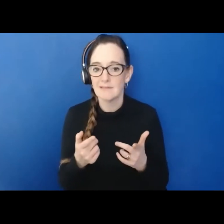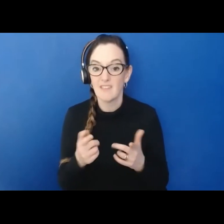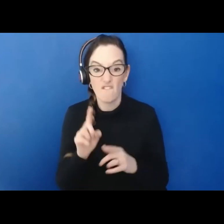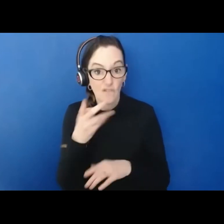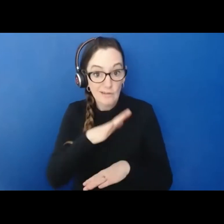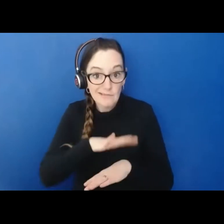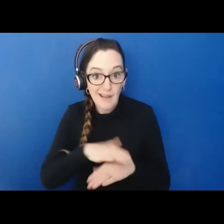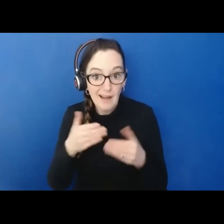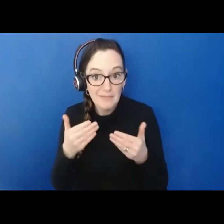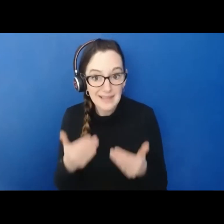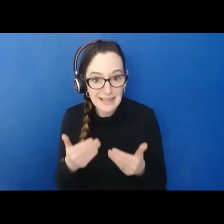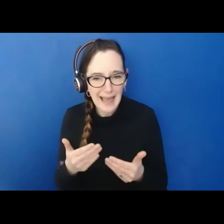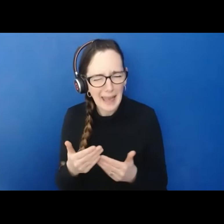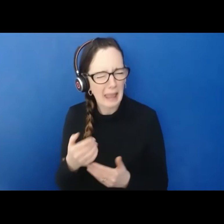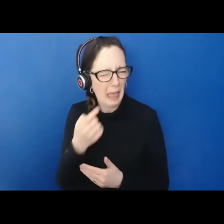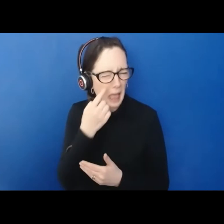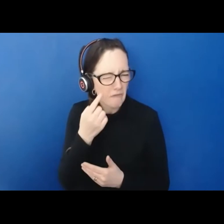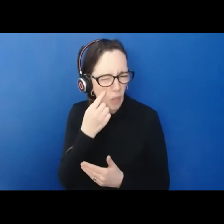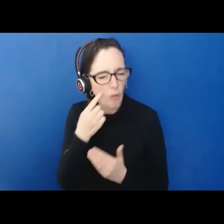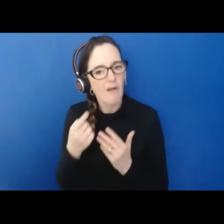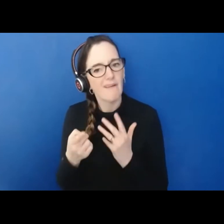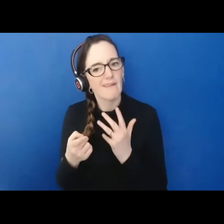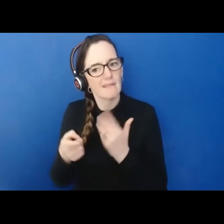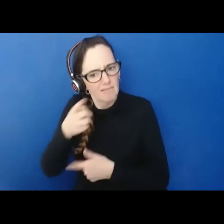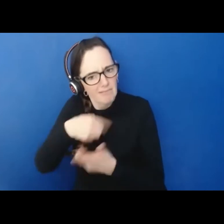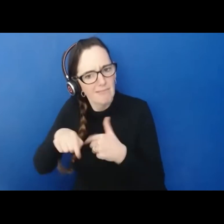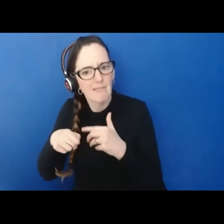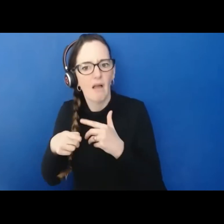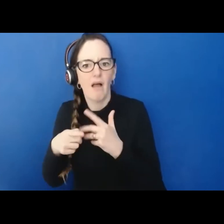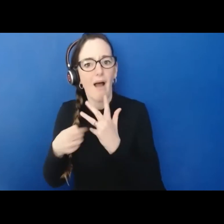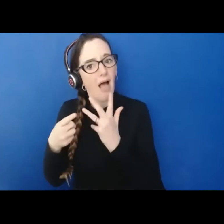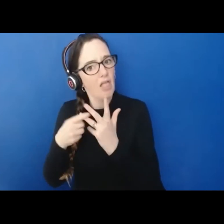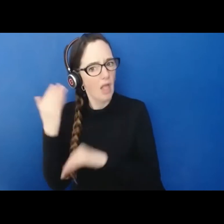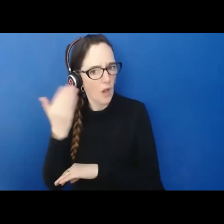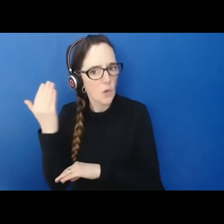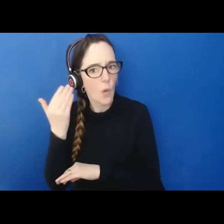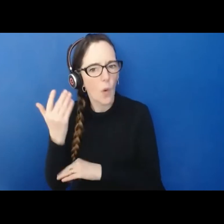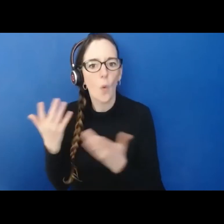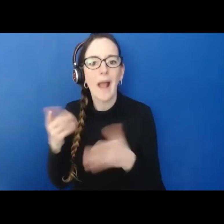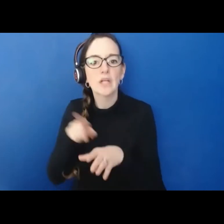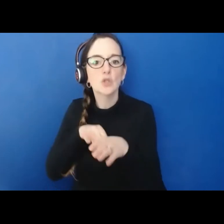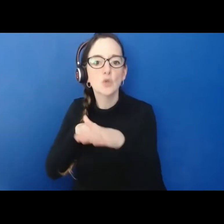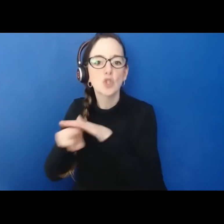recommend you search them out on UP Projects YouTube page, and I'll be bringing together all the issues that